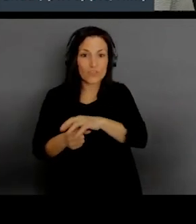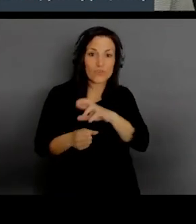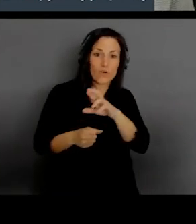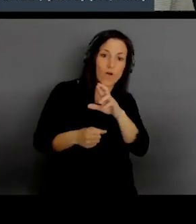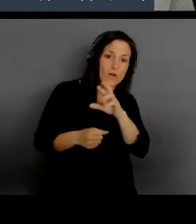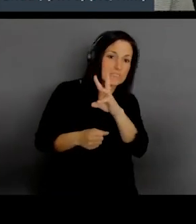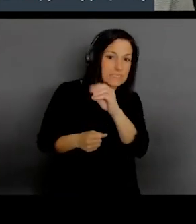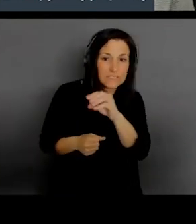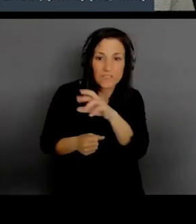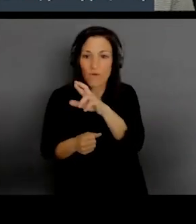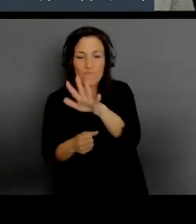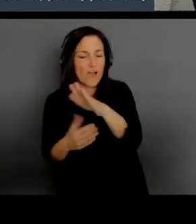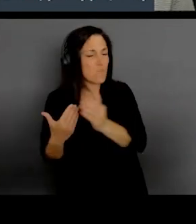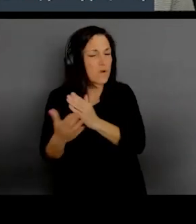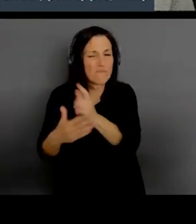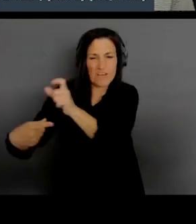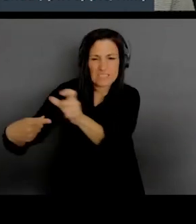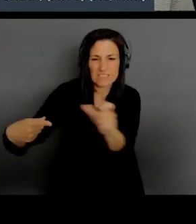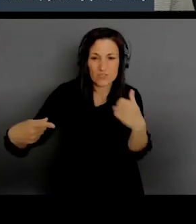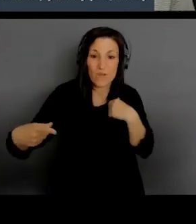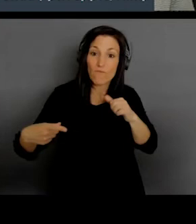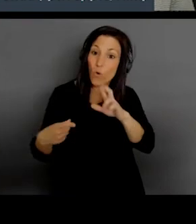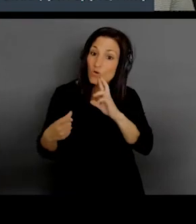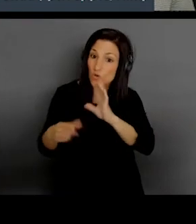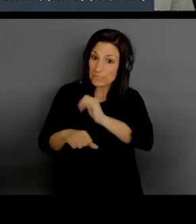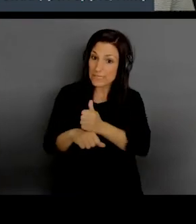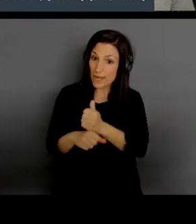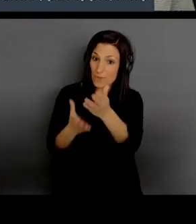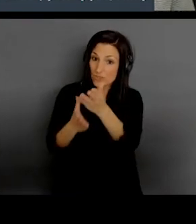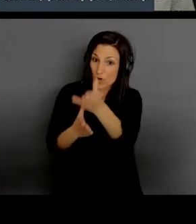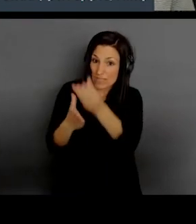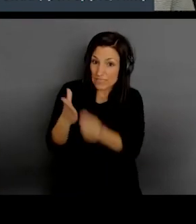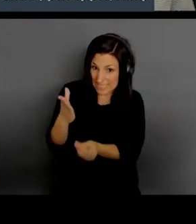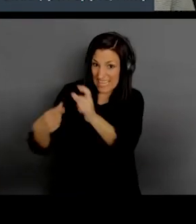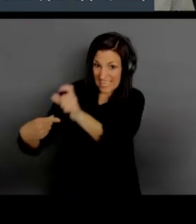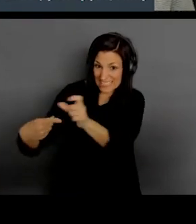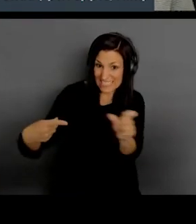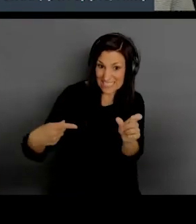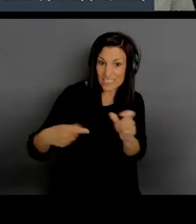or you could have serverless instances there as well. The interesting bit here for disaster recovery situations,